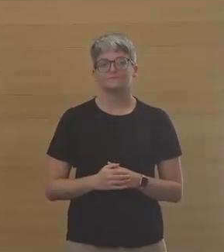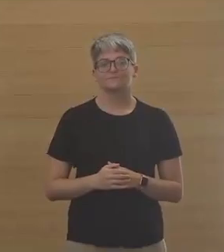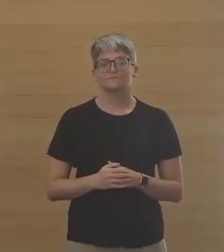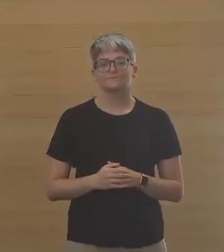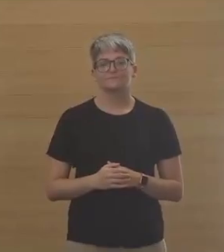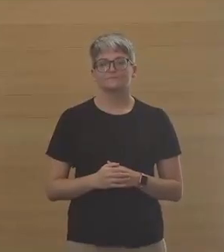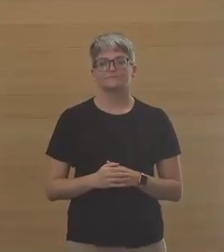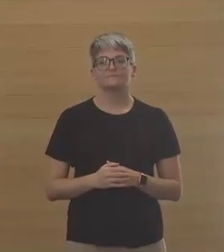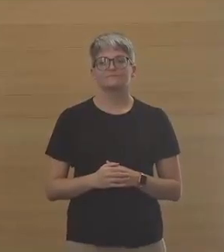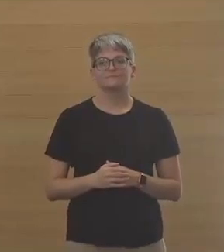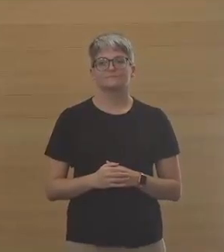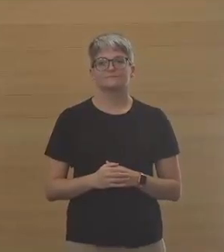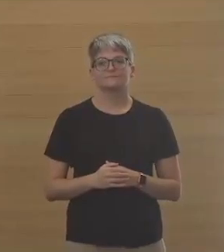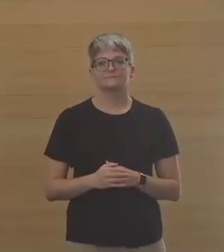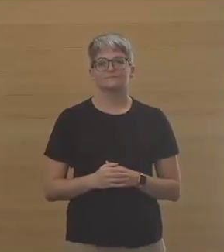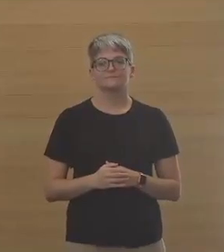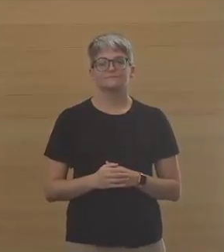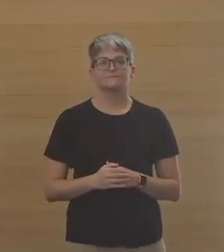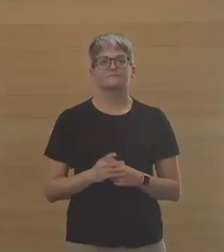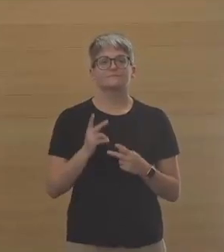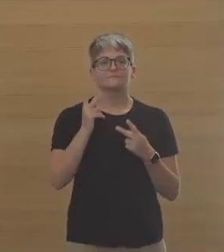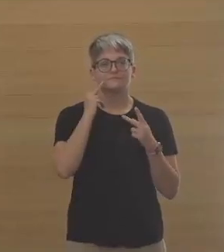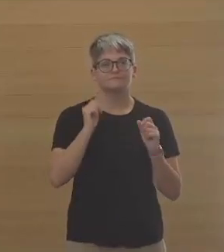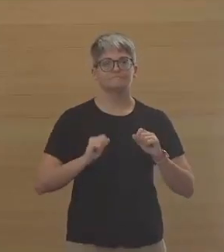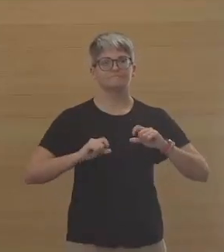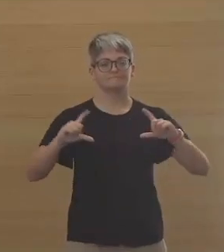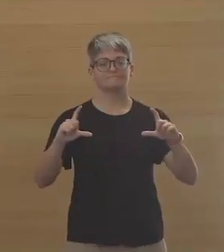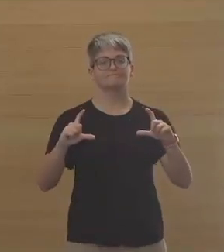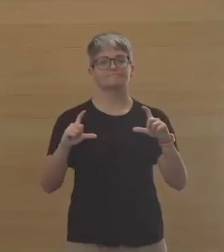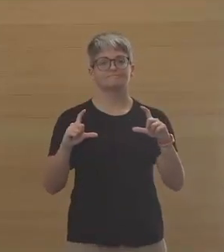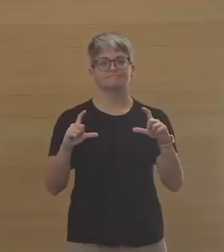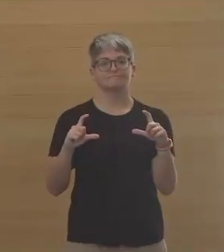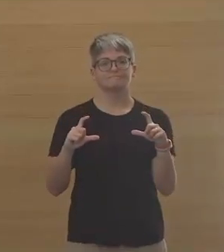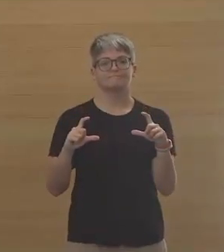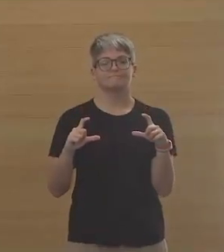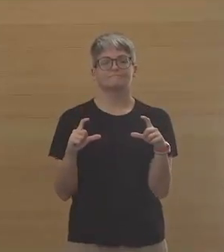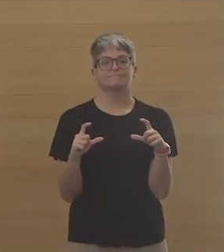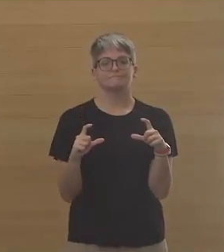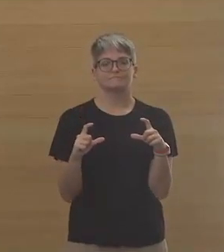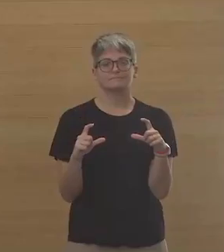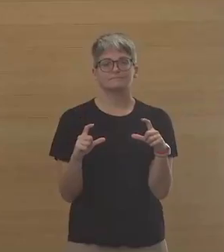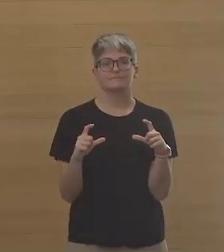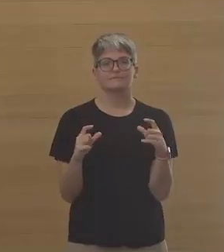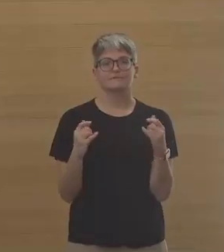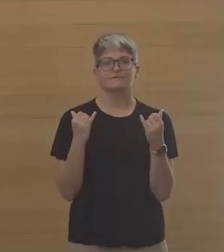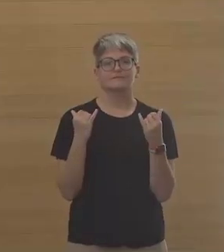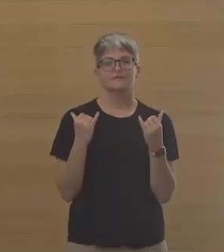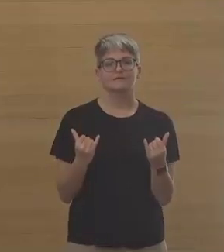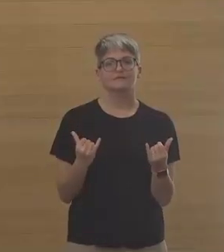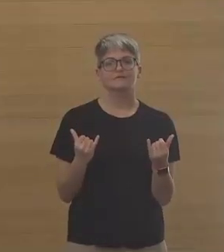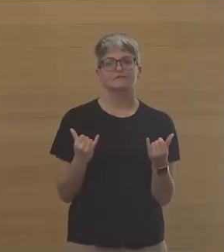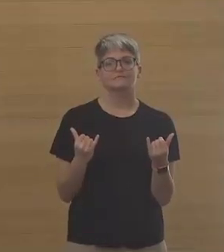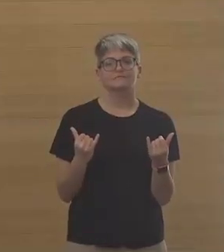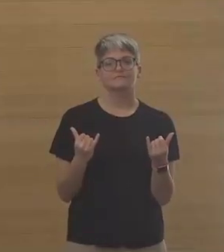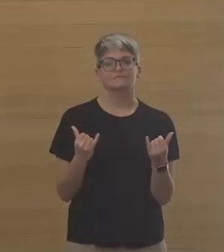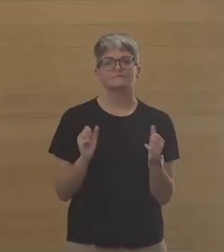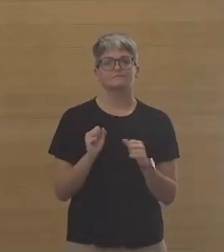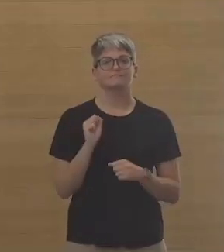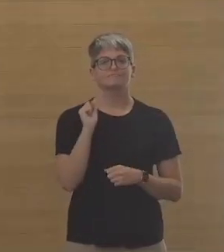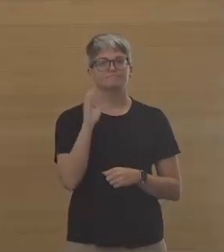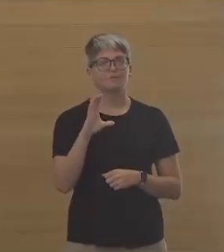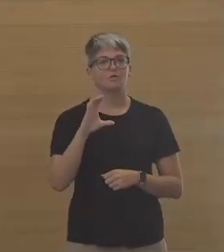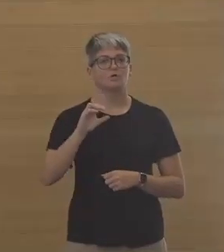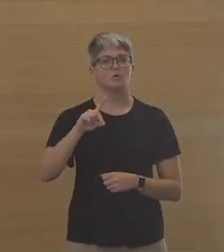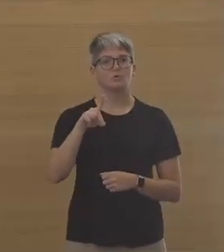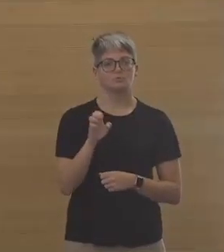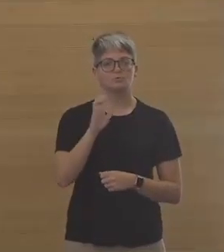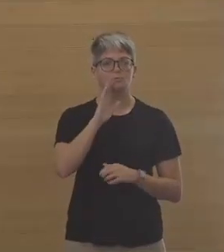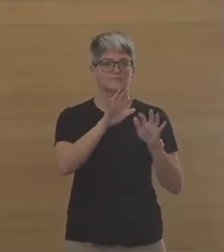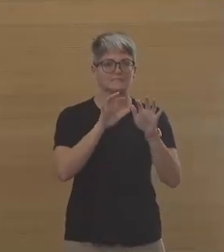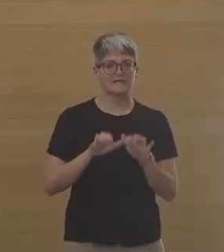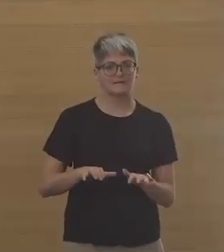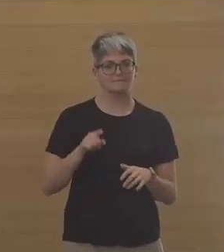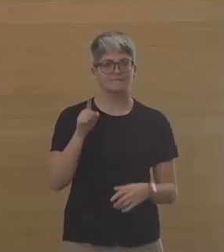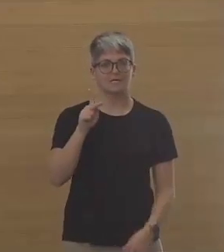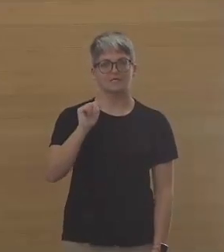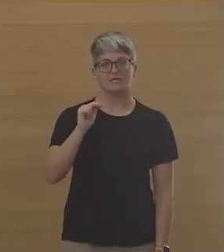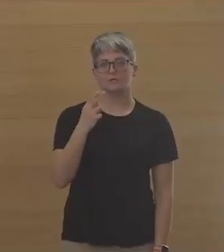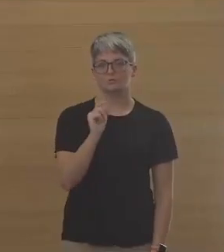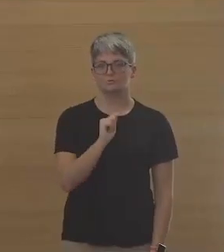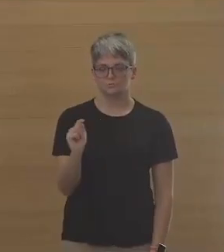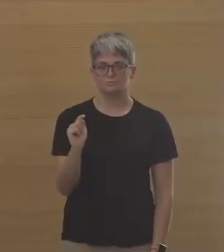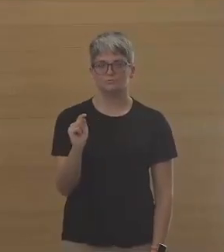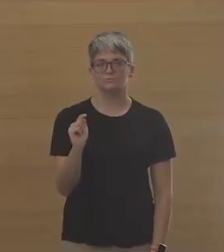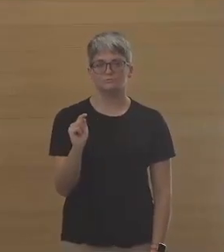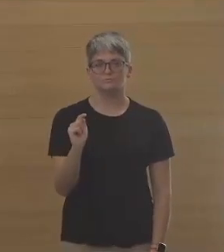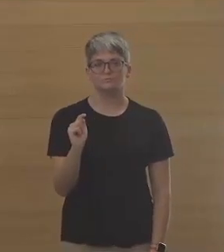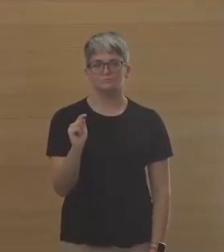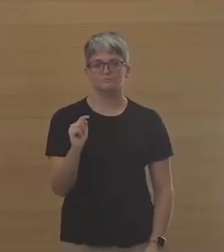see this window. We will now save the code for you to put in, and